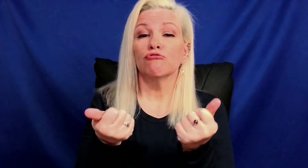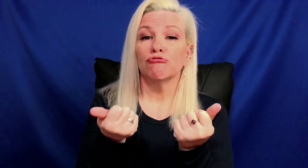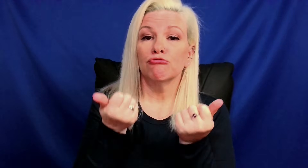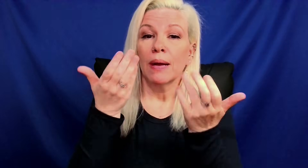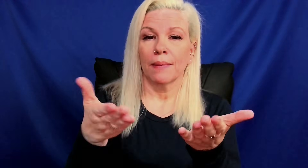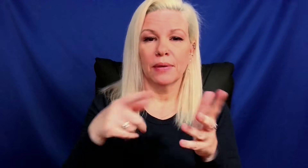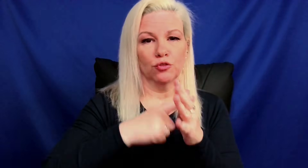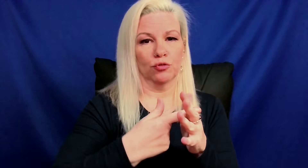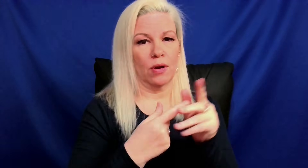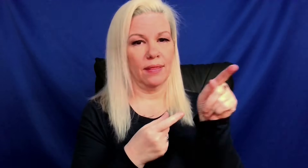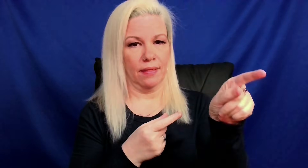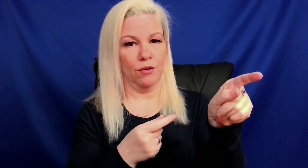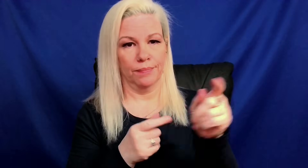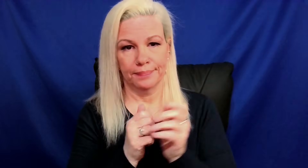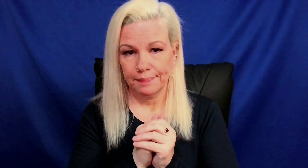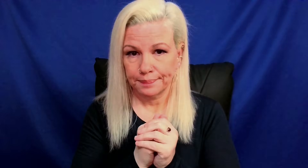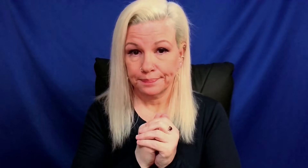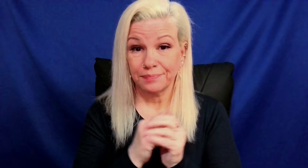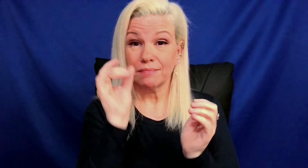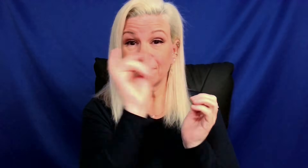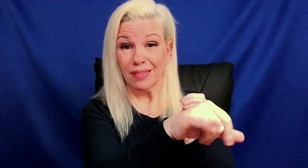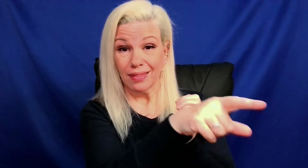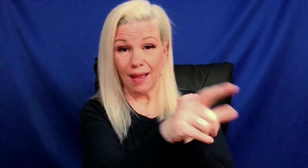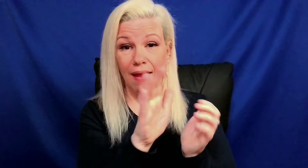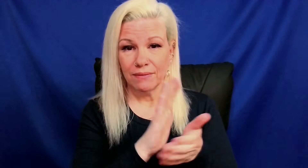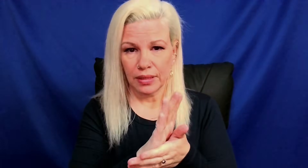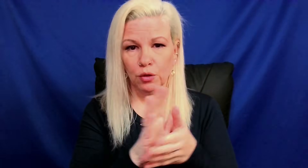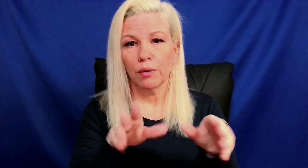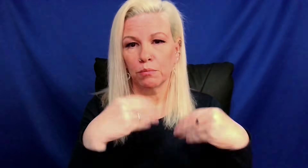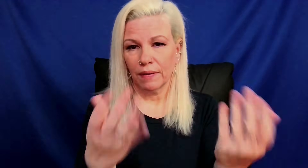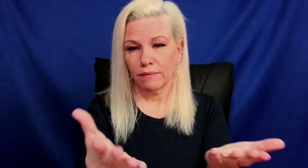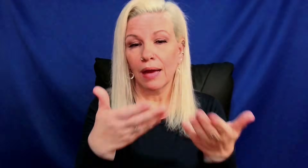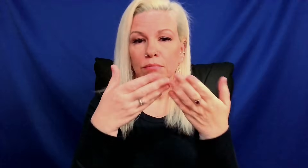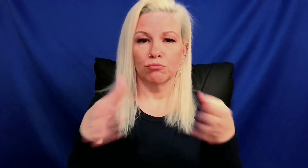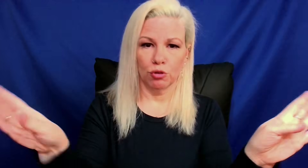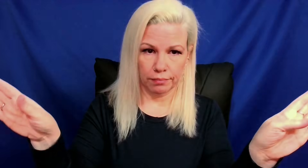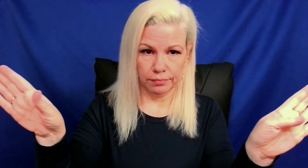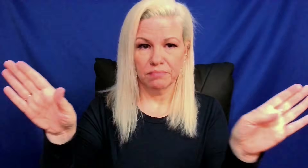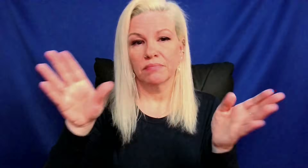That video provides a broad overview of what testing standards are,